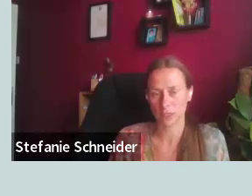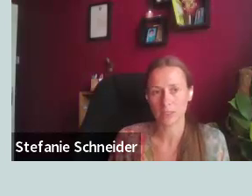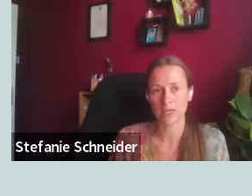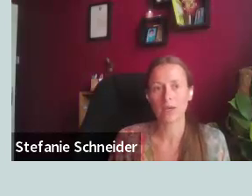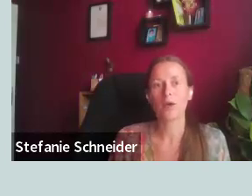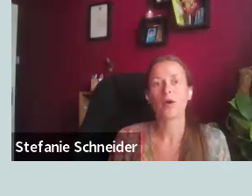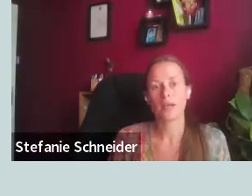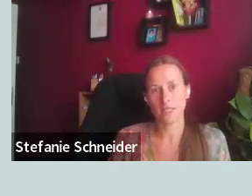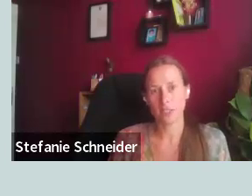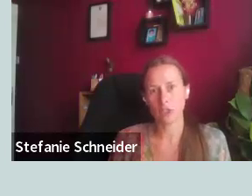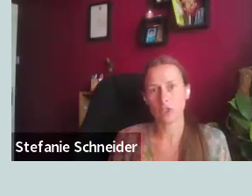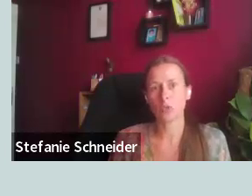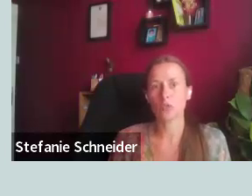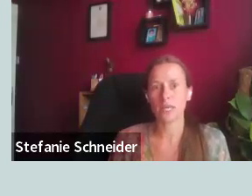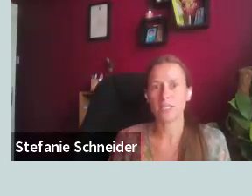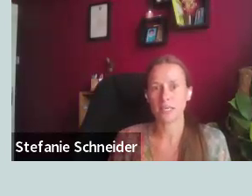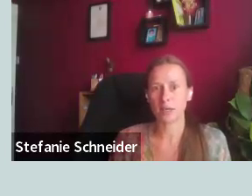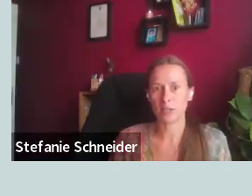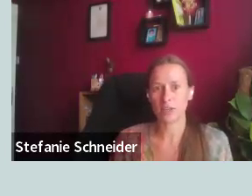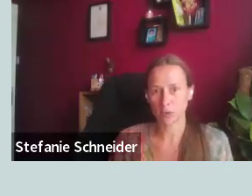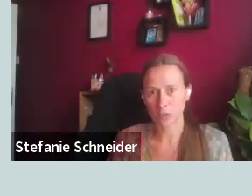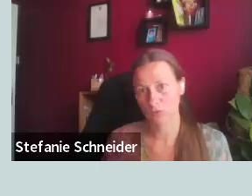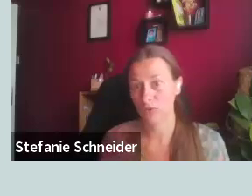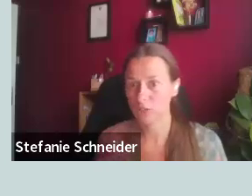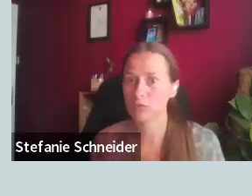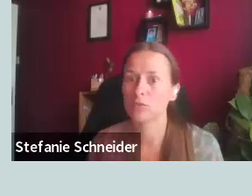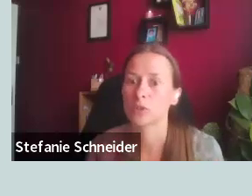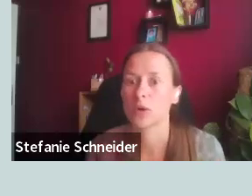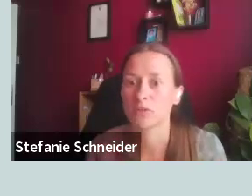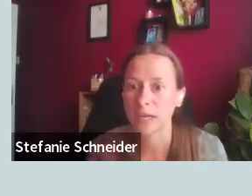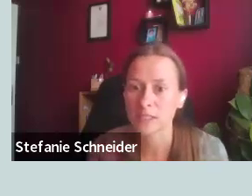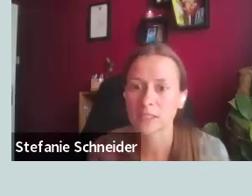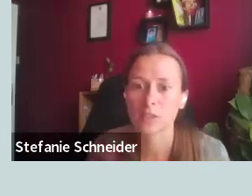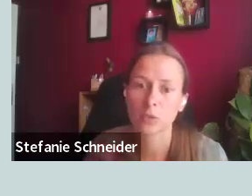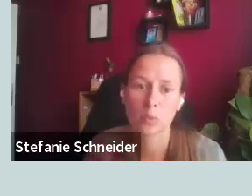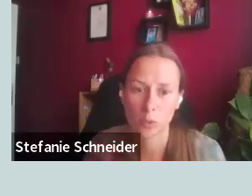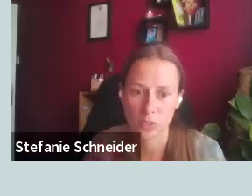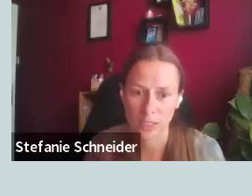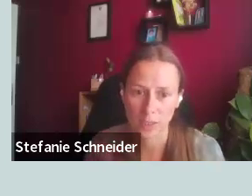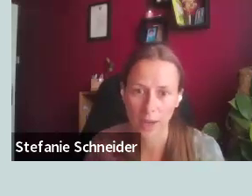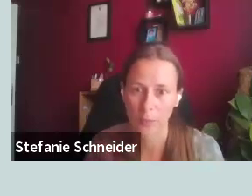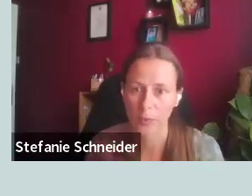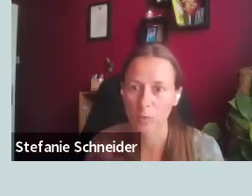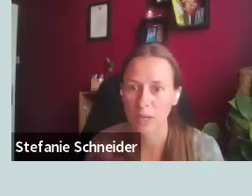reviewers in addition to creating a diverse range of reviewers who are invited into the process,